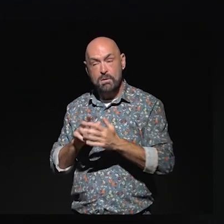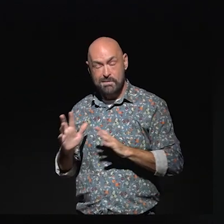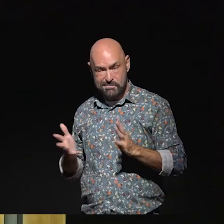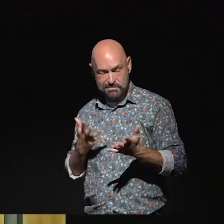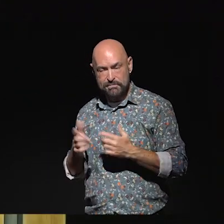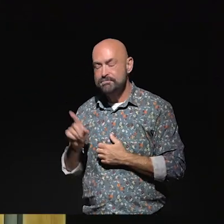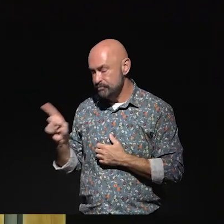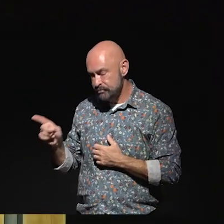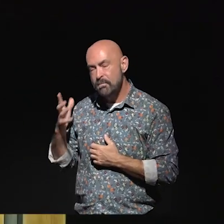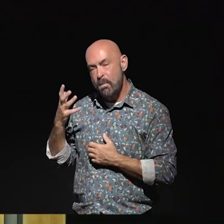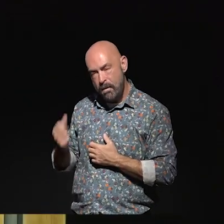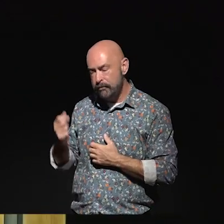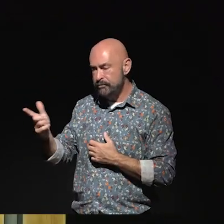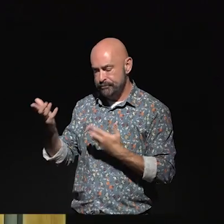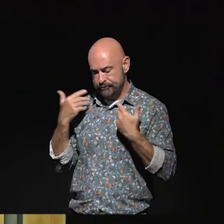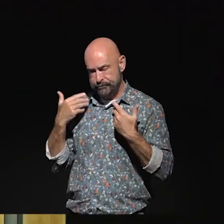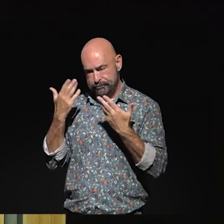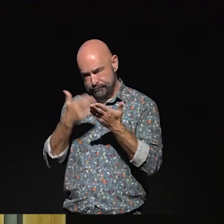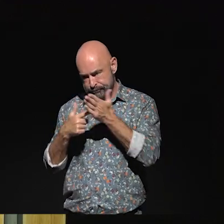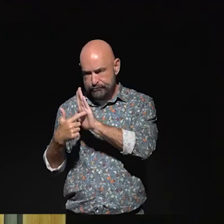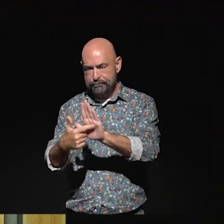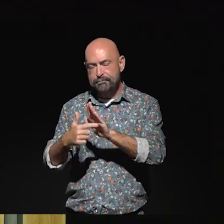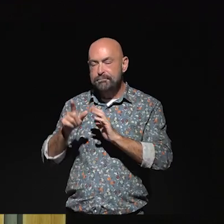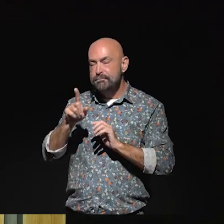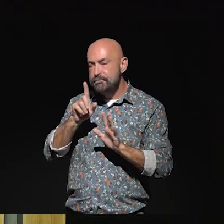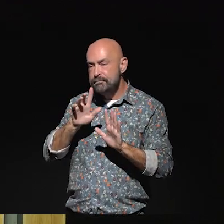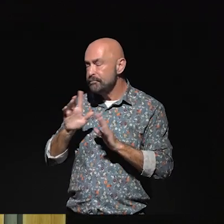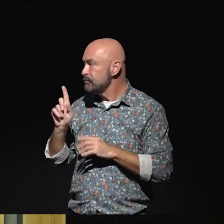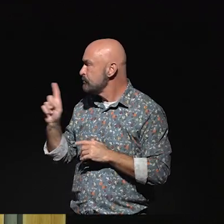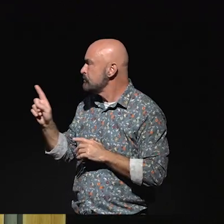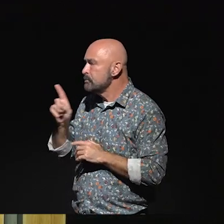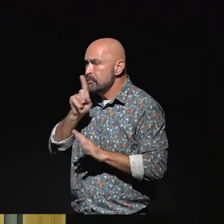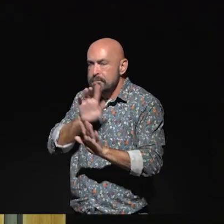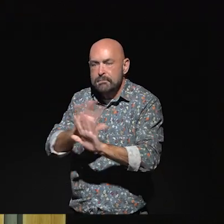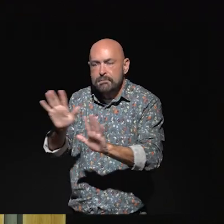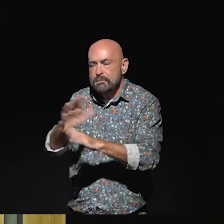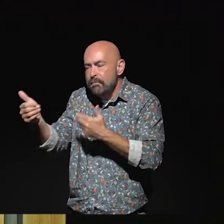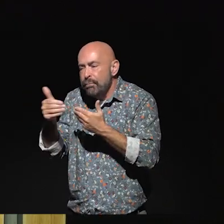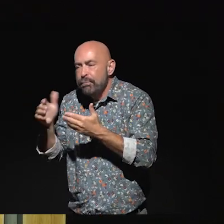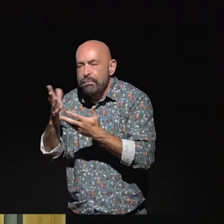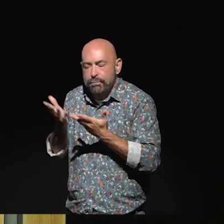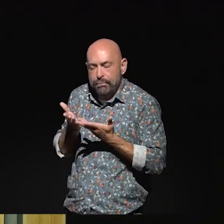and so she had to be presented not with the intimacy of Madeleine,